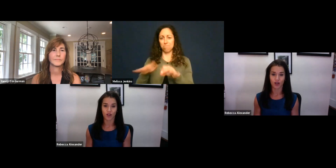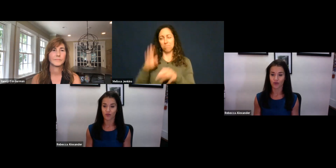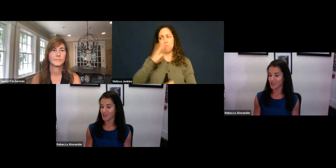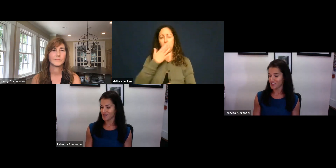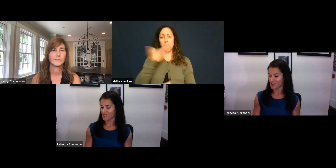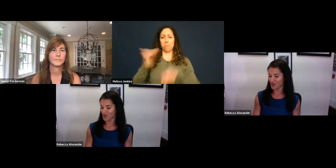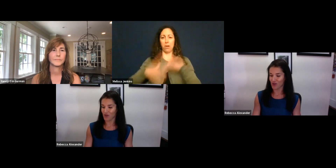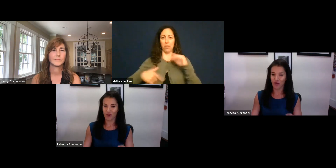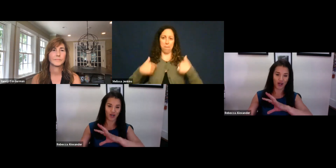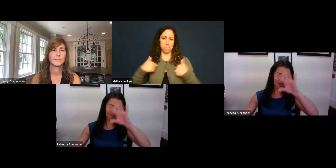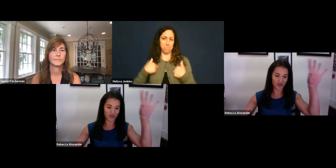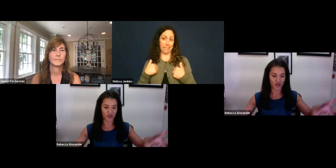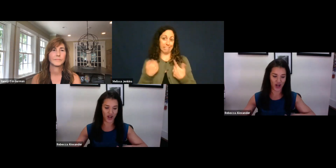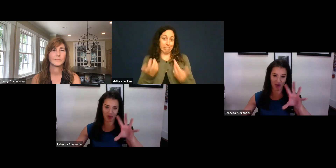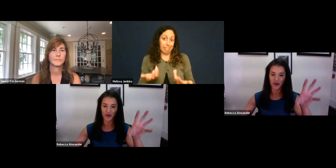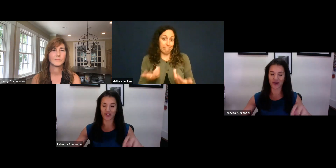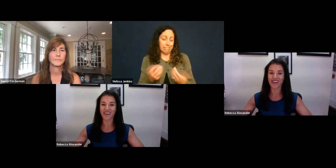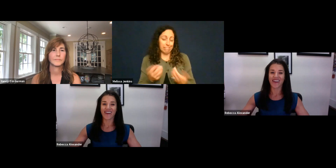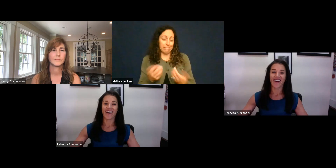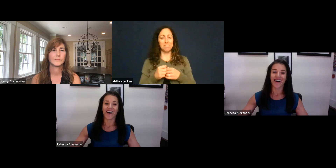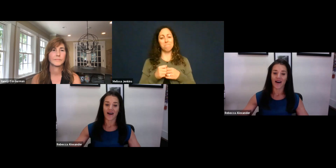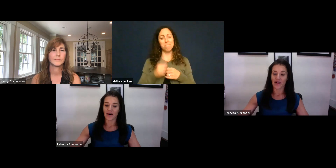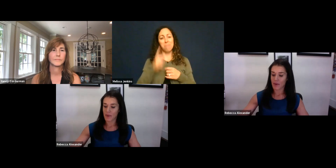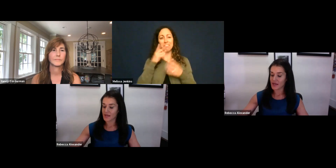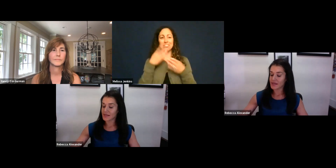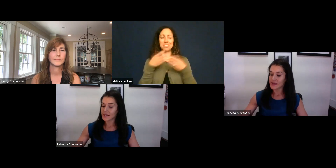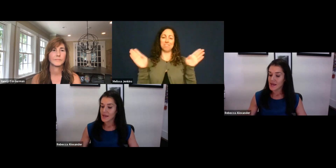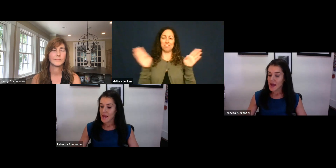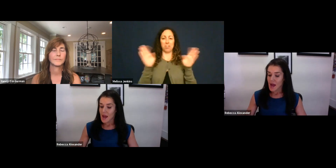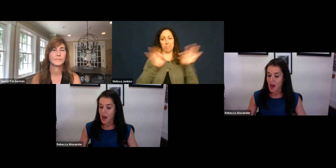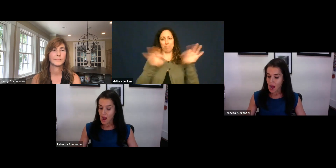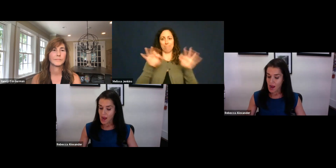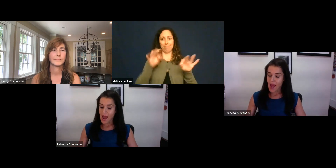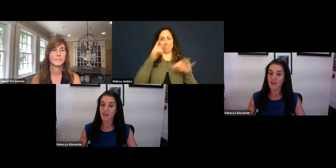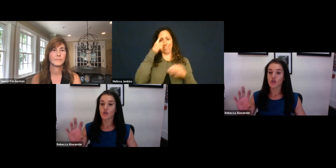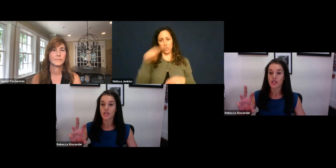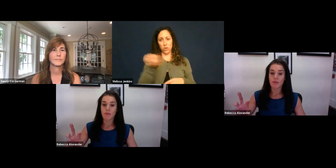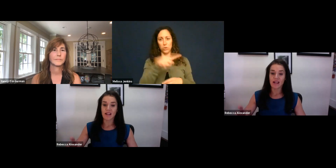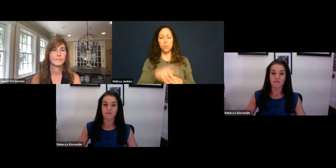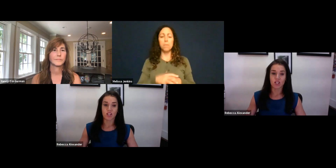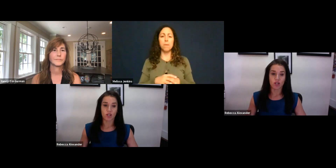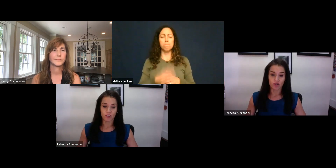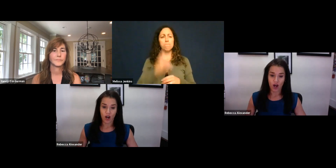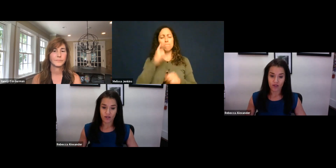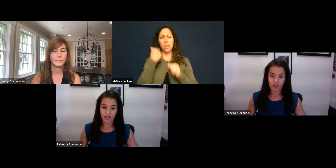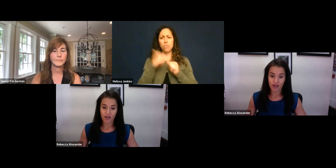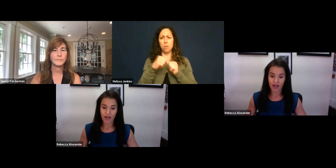So this is all very general. But I had a cookie bite of hearing loss.